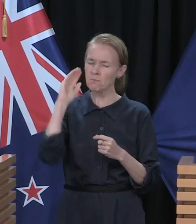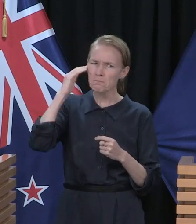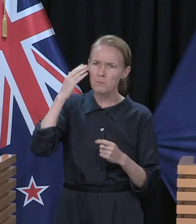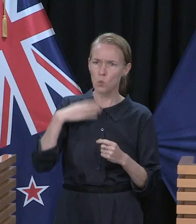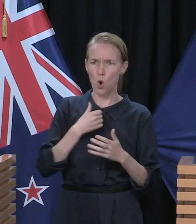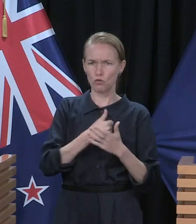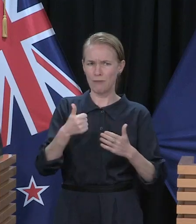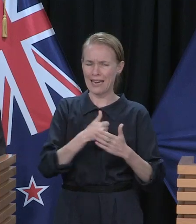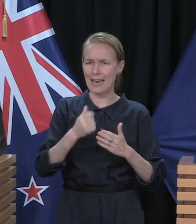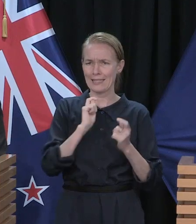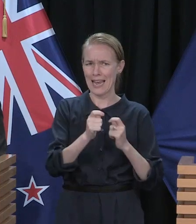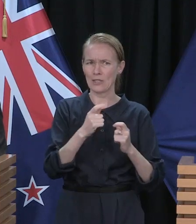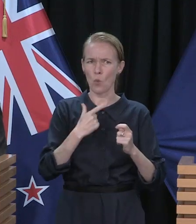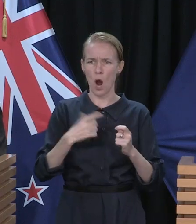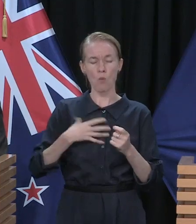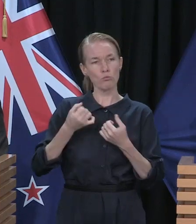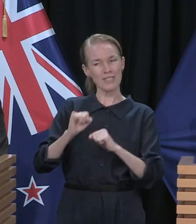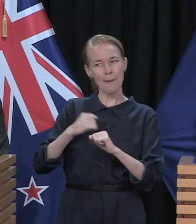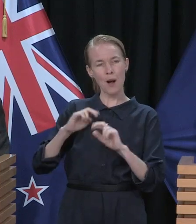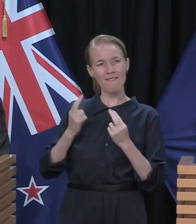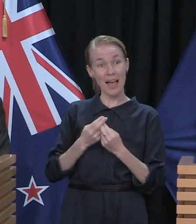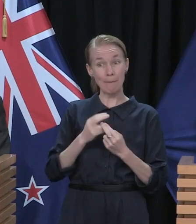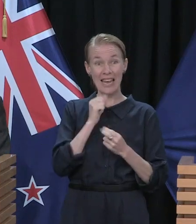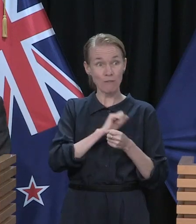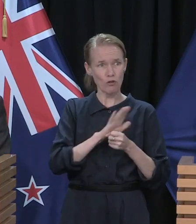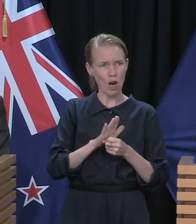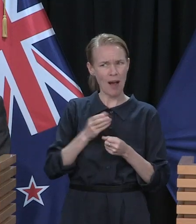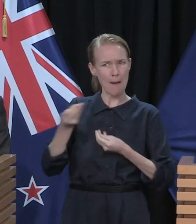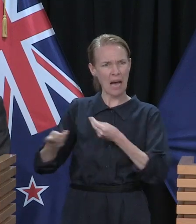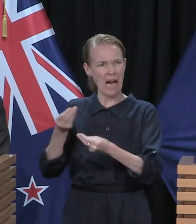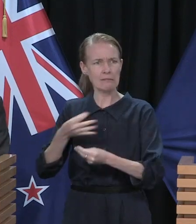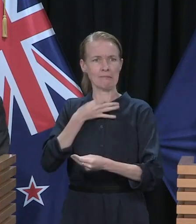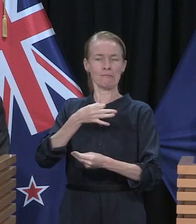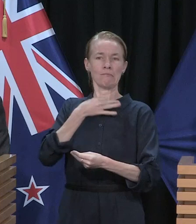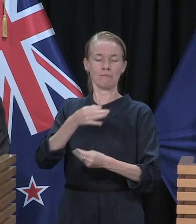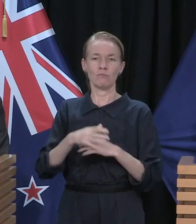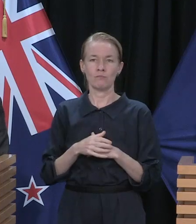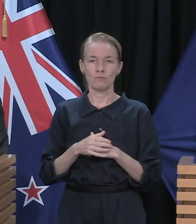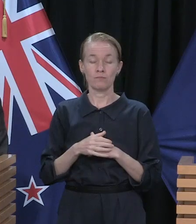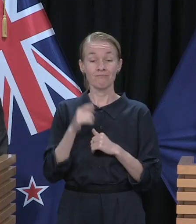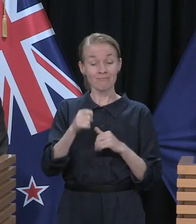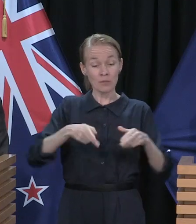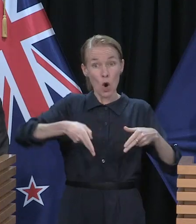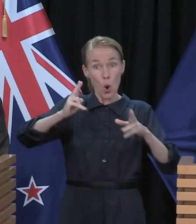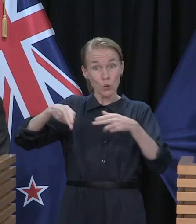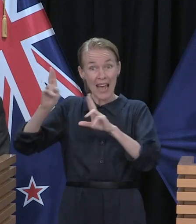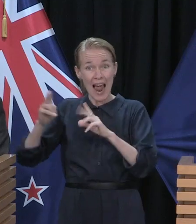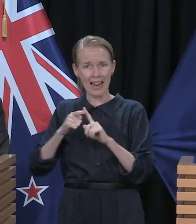because they are interested in ensuring they are keeping their families and communities safe. And others it is a